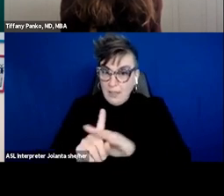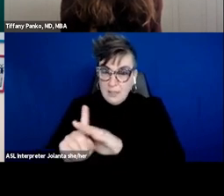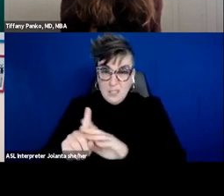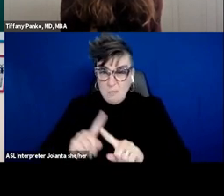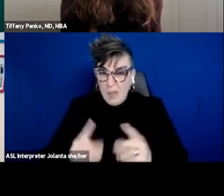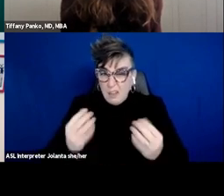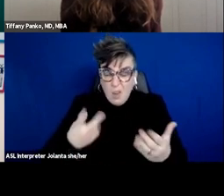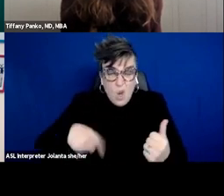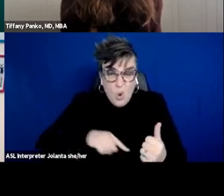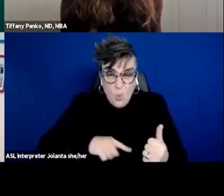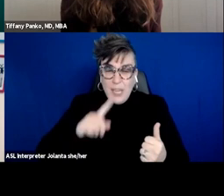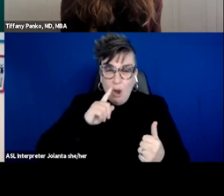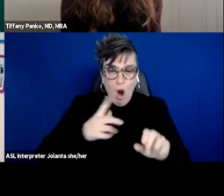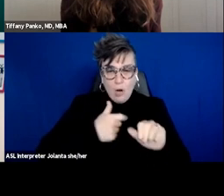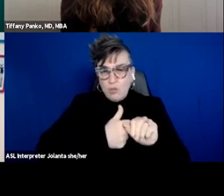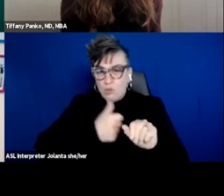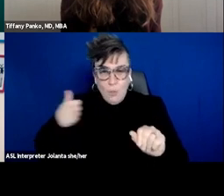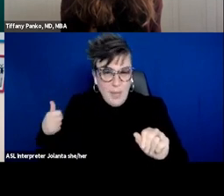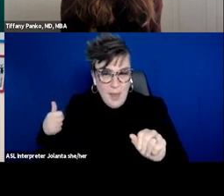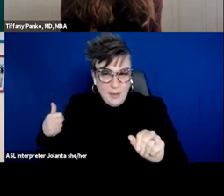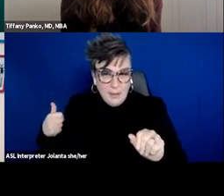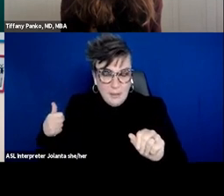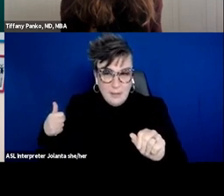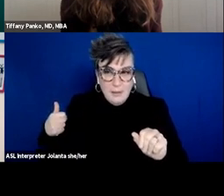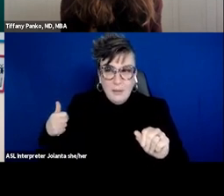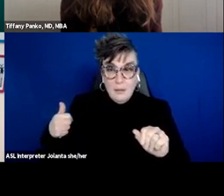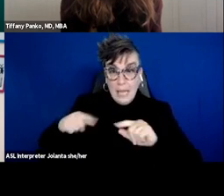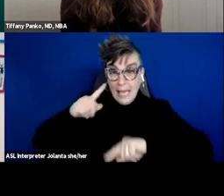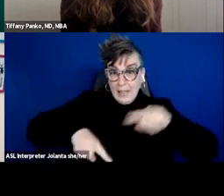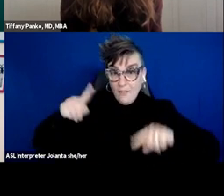we need to be. In the various settings I have taught, both public and private universities,